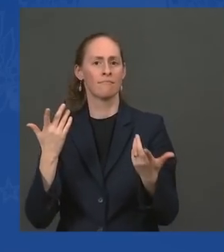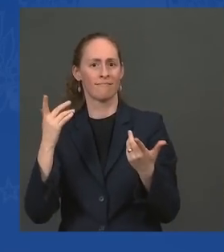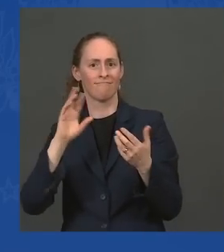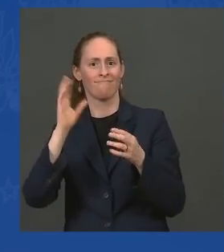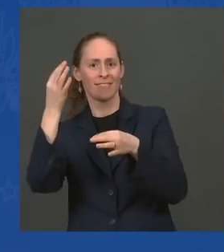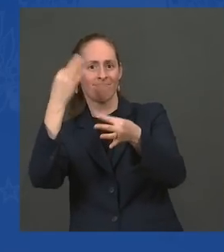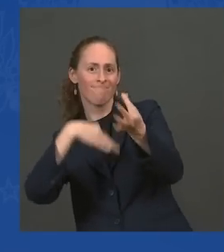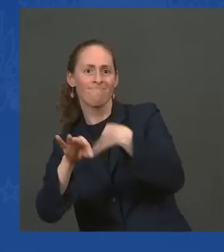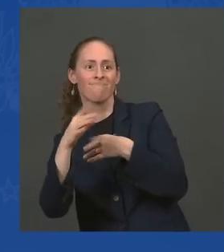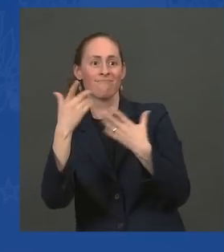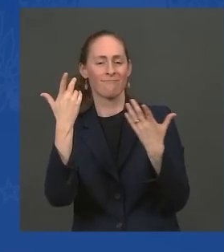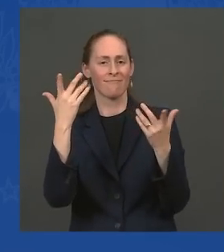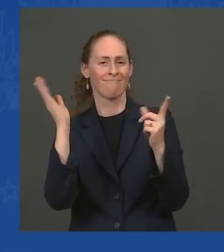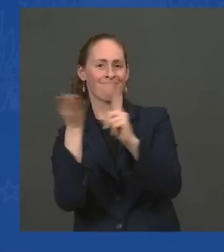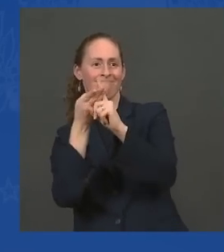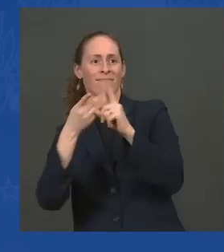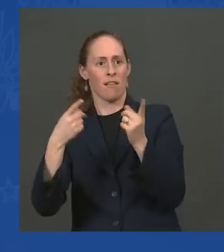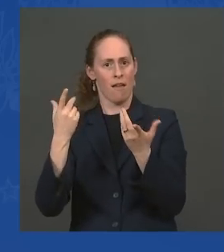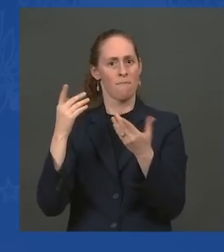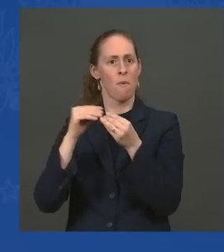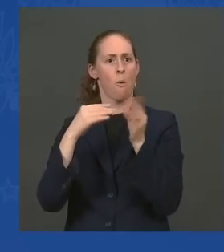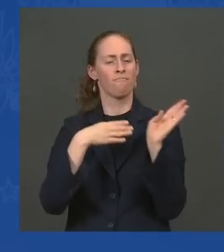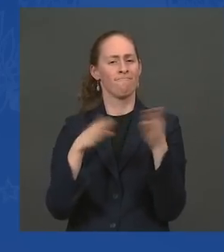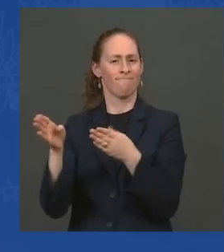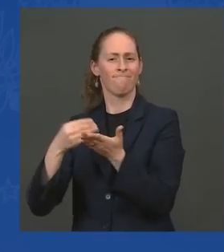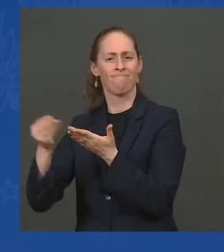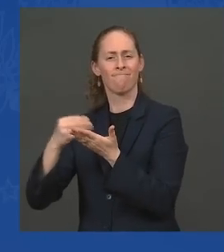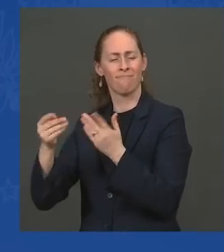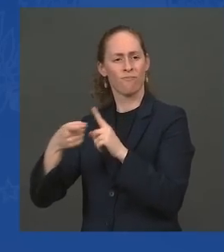union-made clean vehicles, like the electric Hummer --